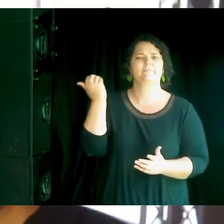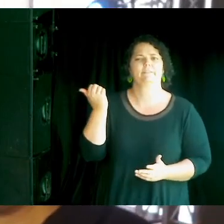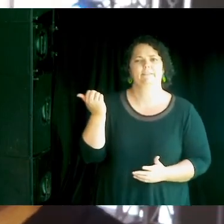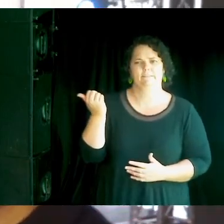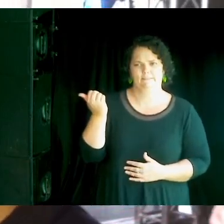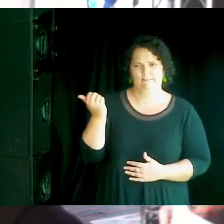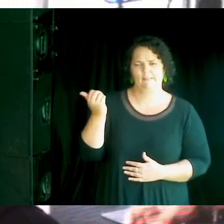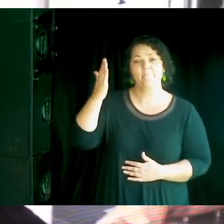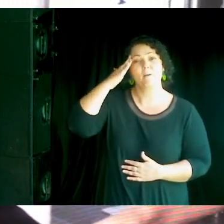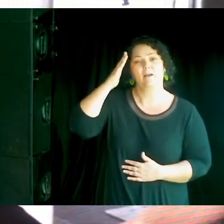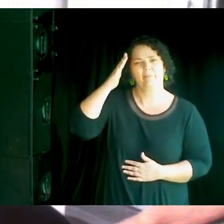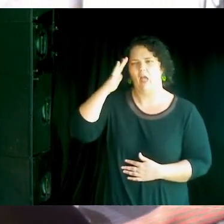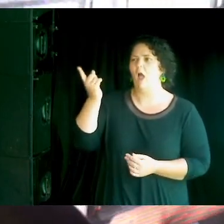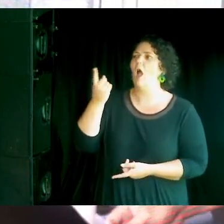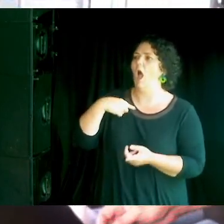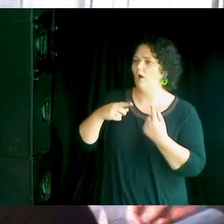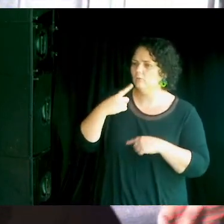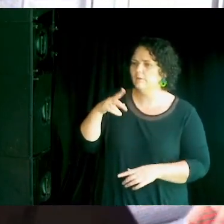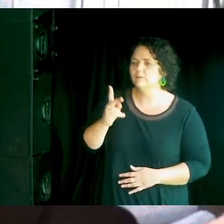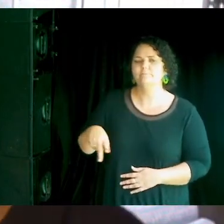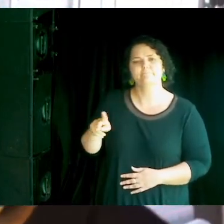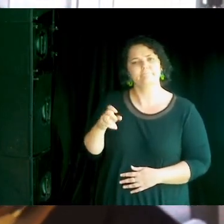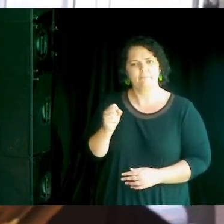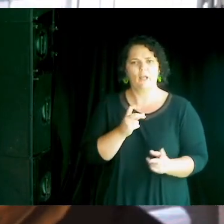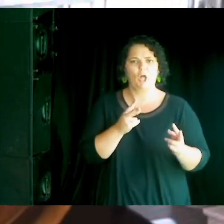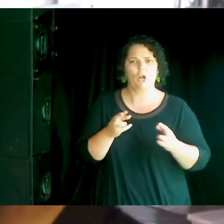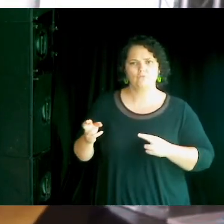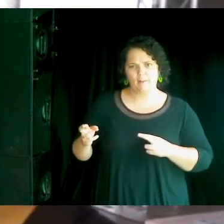the crab you need to put the present the crap in the way that it looks like it's catching the money